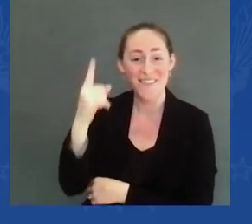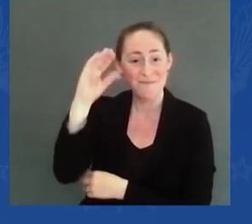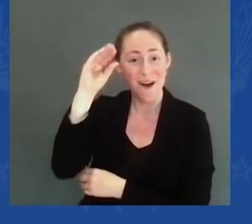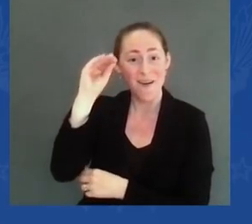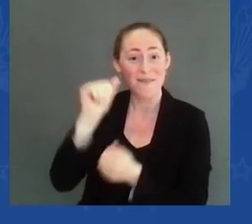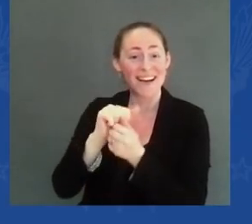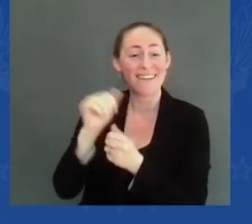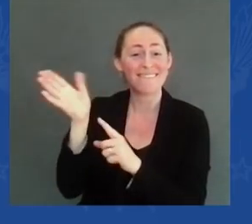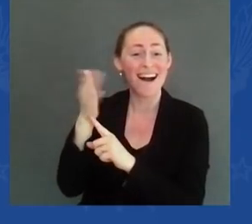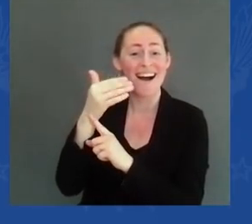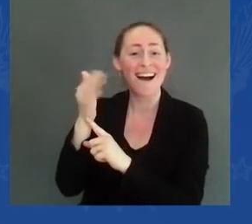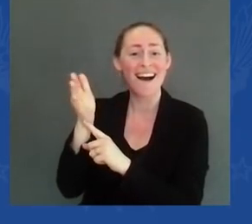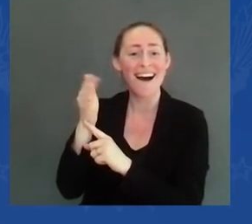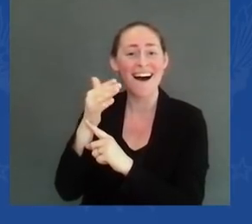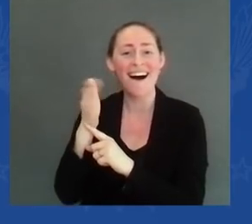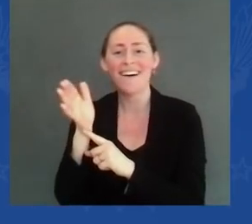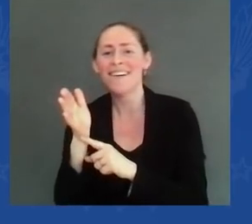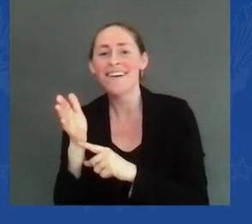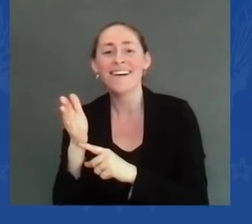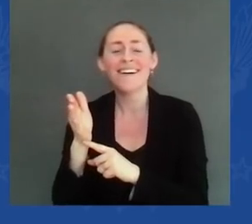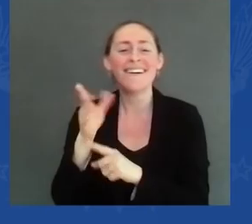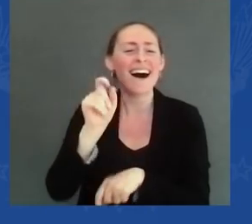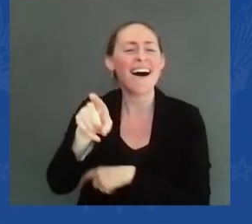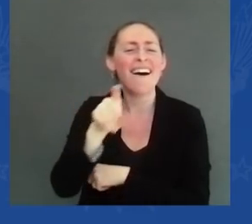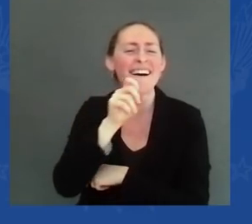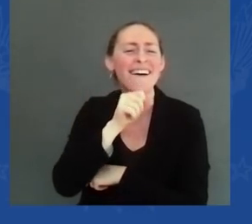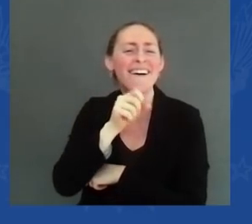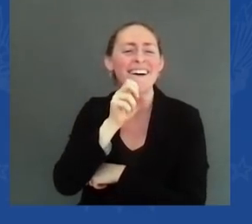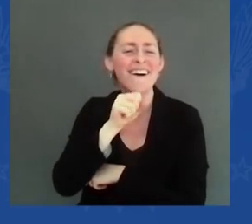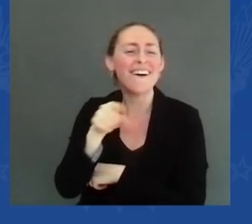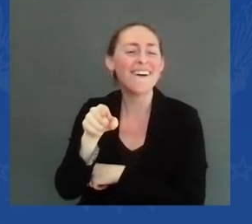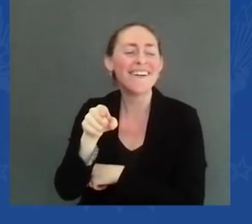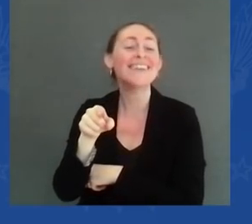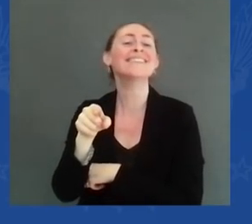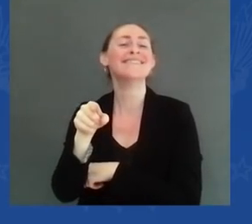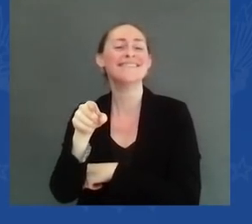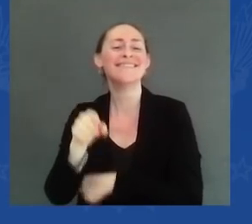Child: Seven. The President: Oh, you're getting old!